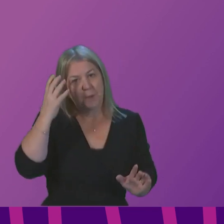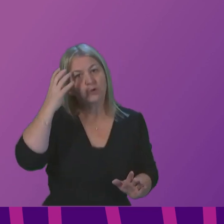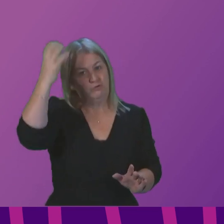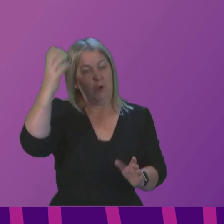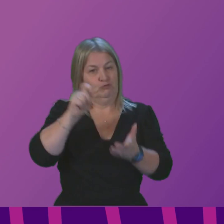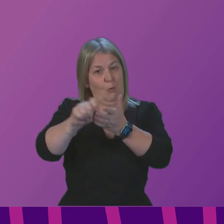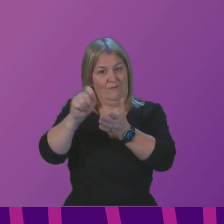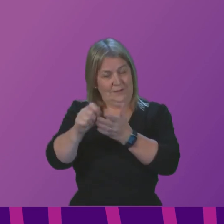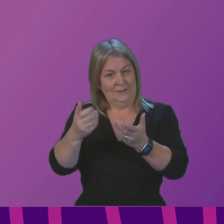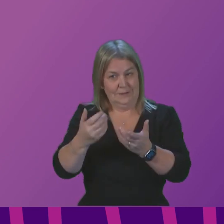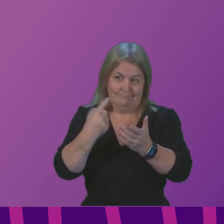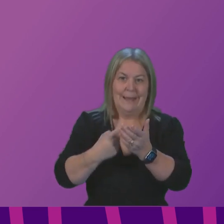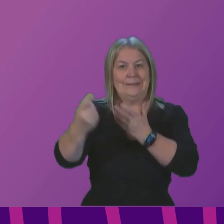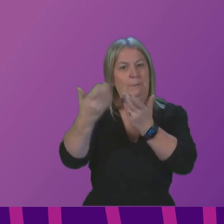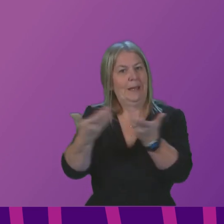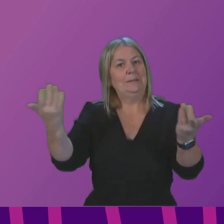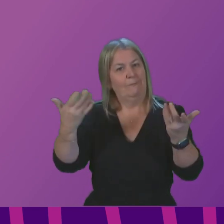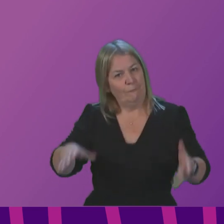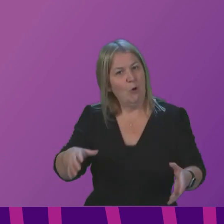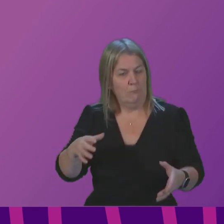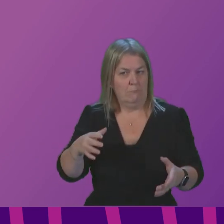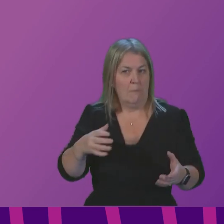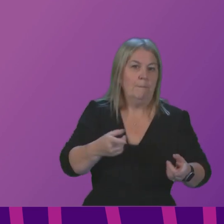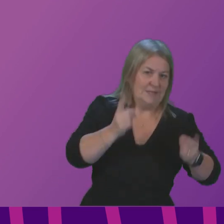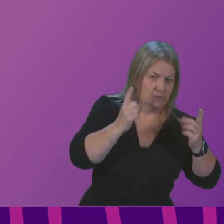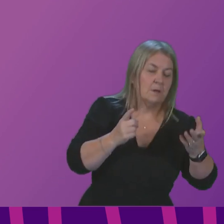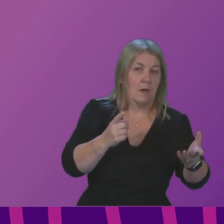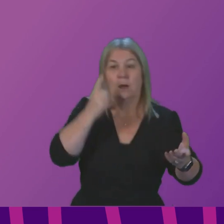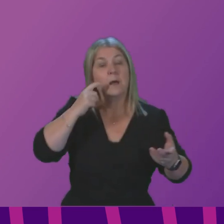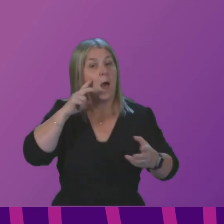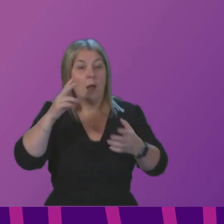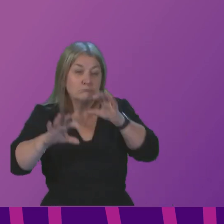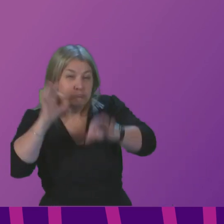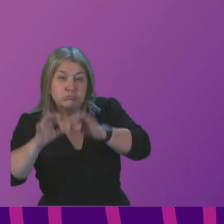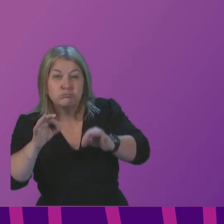and can look into any cases that it deems appropriate. It is not appropriate for me,